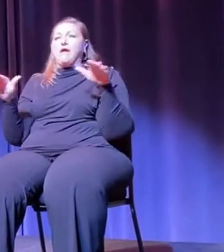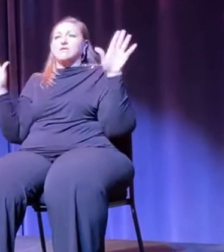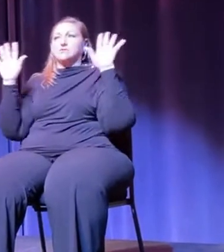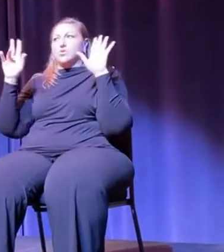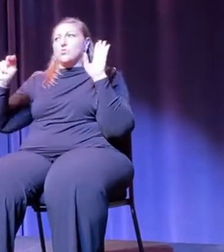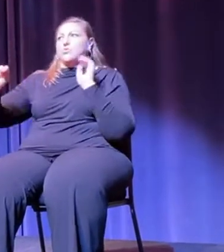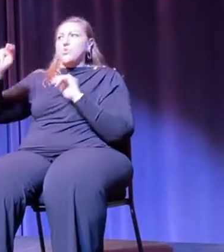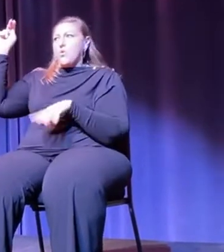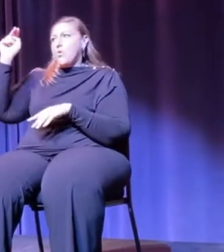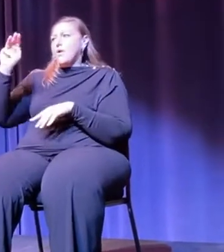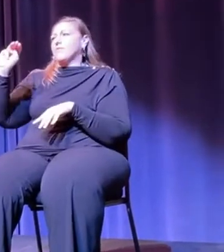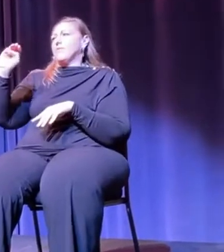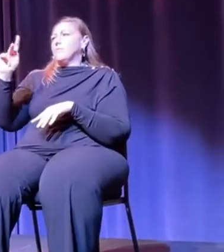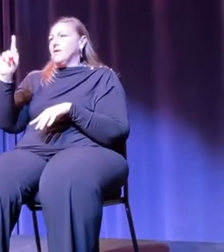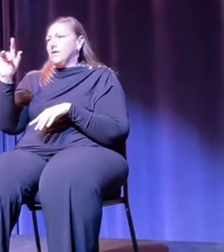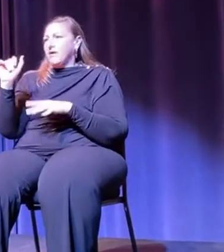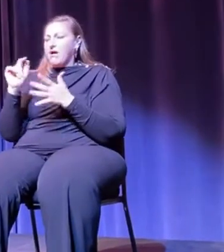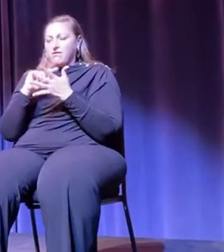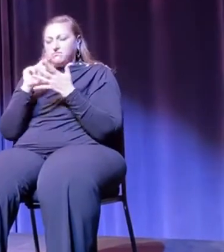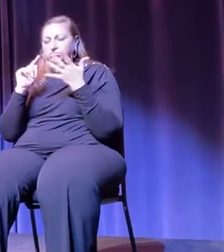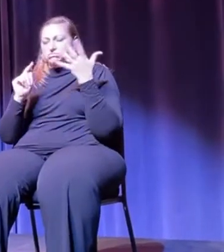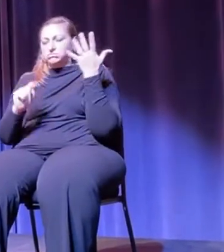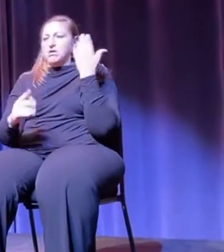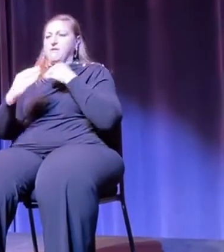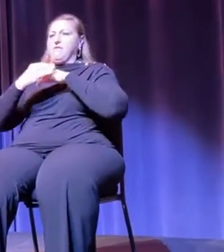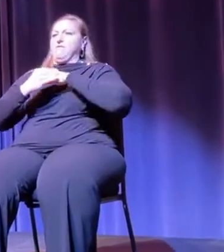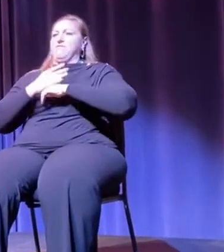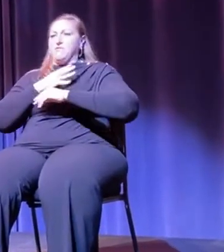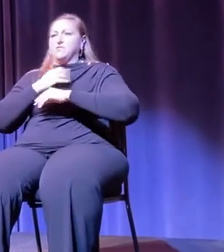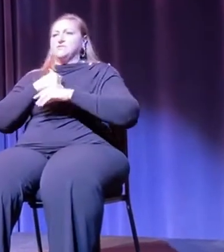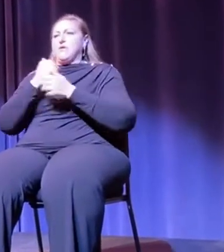like all really heavily influenced the way I approach writing